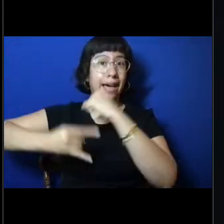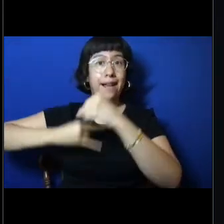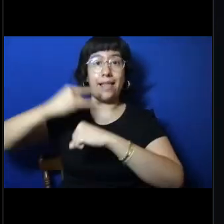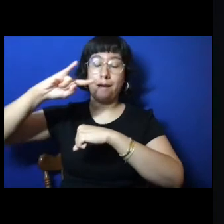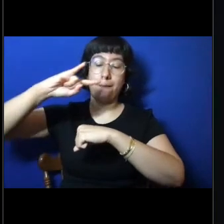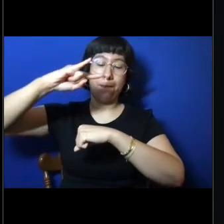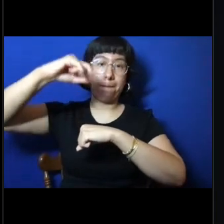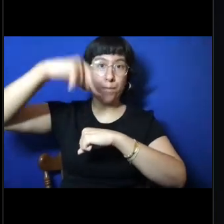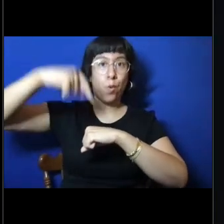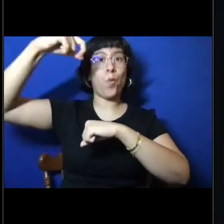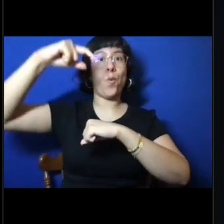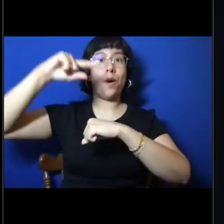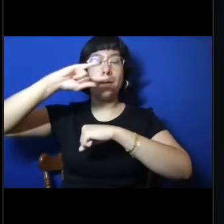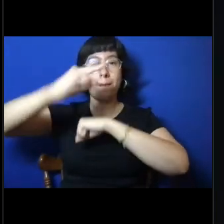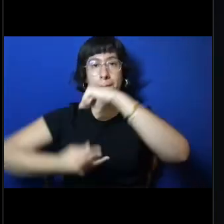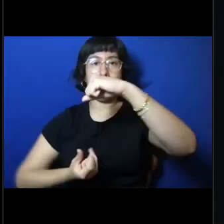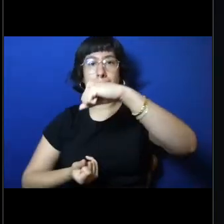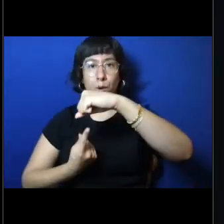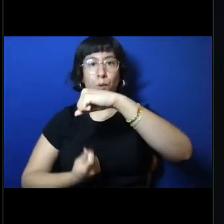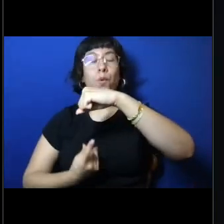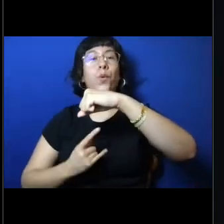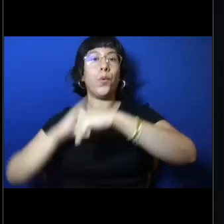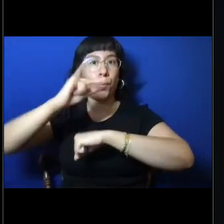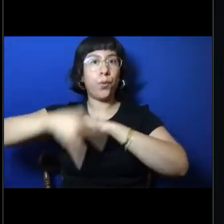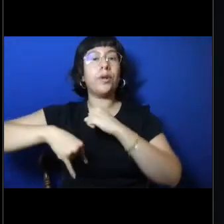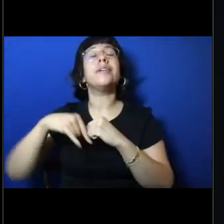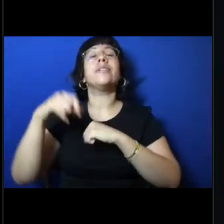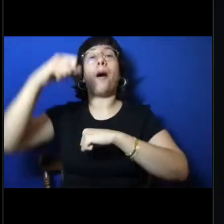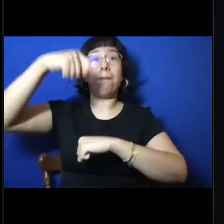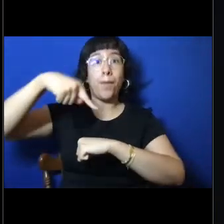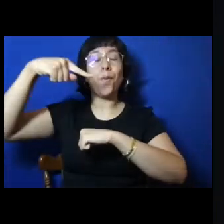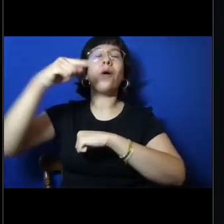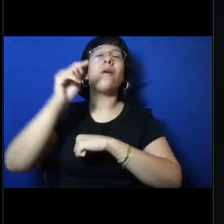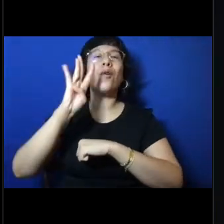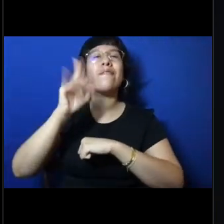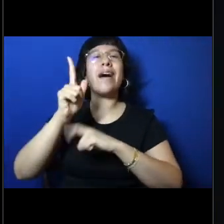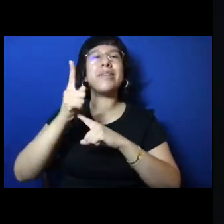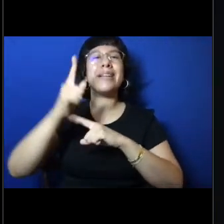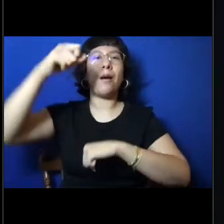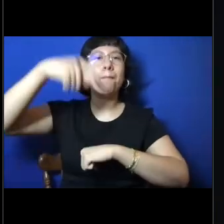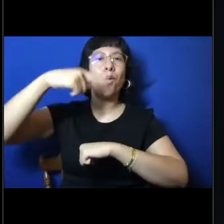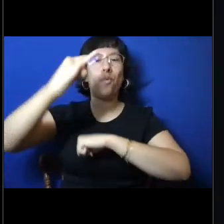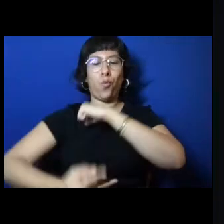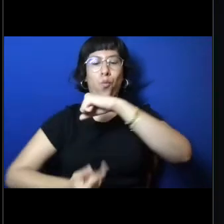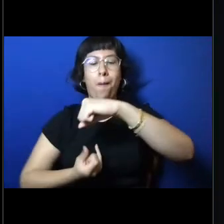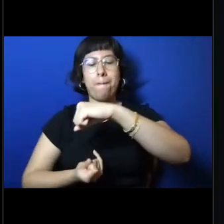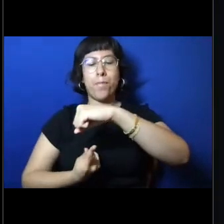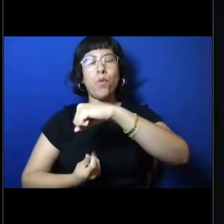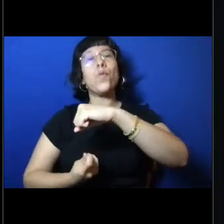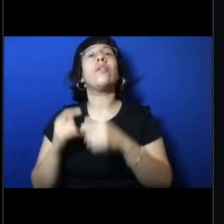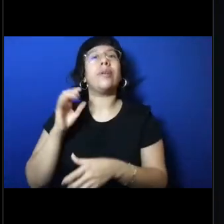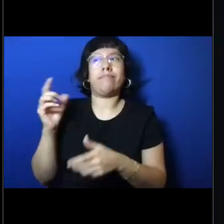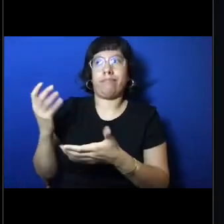So we actually get them every 45 minutes. In other words, a half orbit. We see it at the North Pole and then a half orbit later we see it on the South Pole.